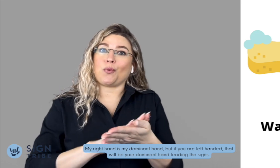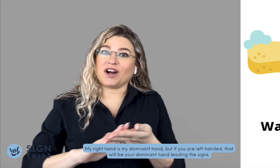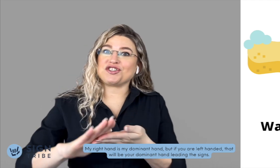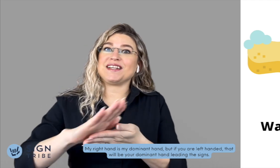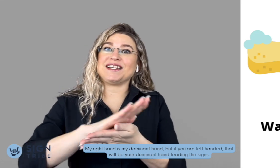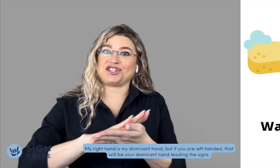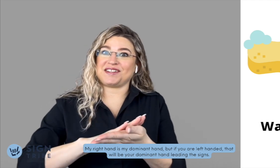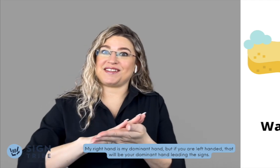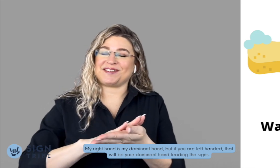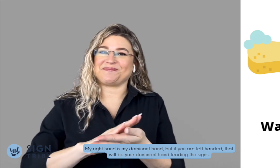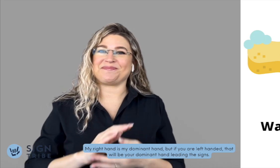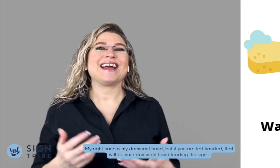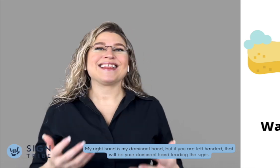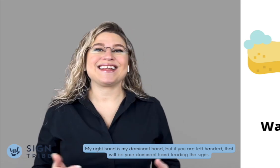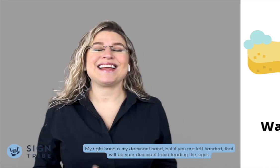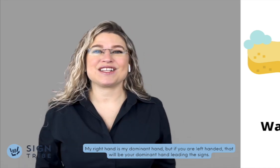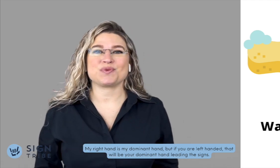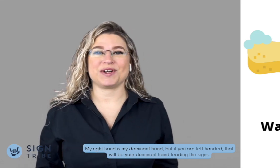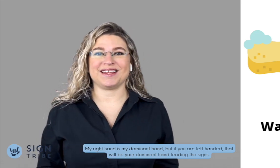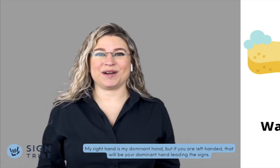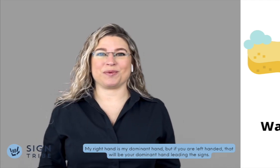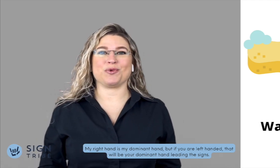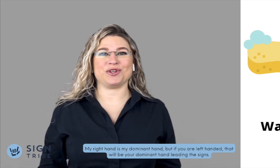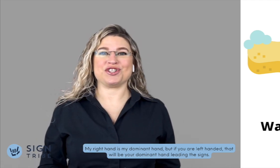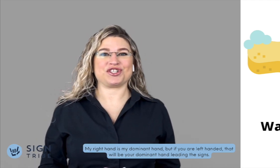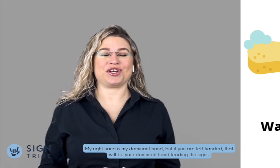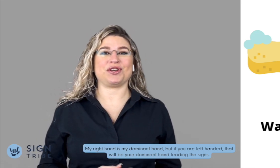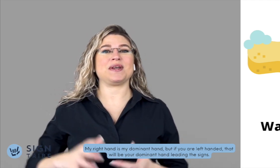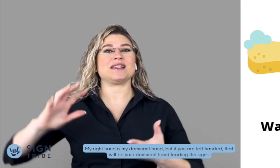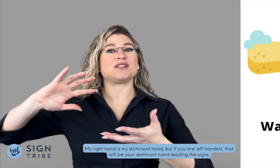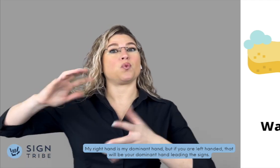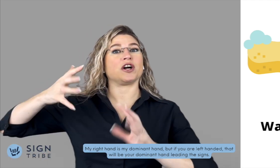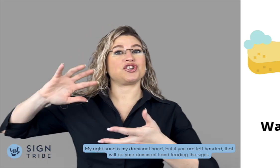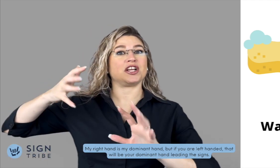Washing dishes. The next one that I'm going to show you is washing